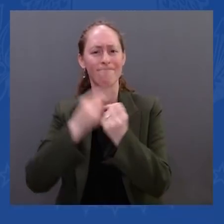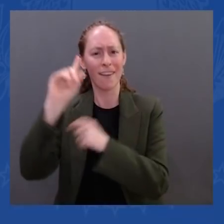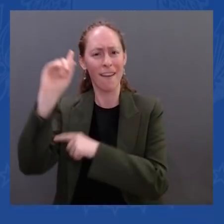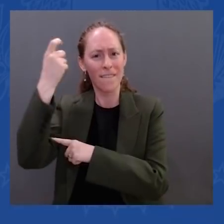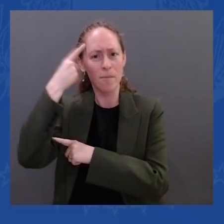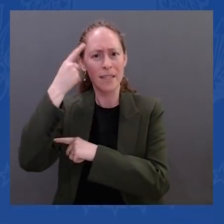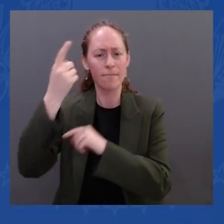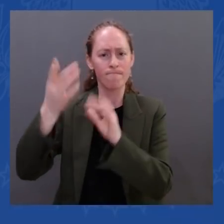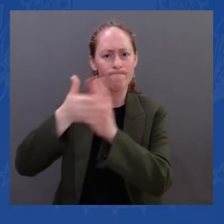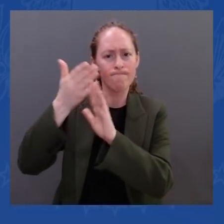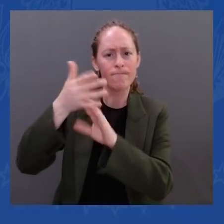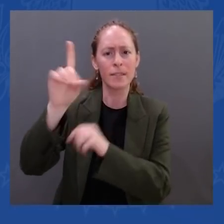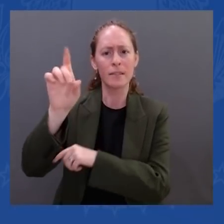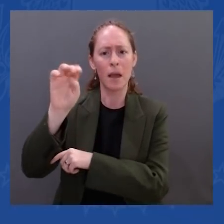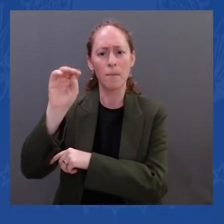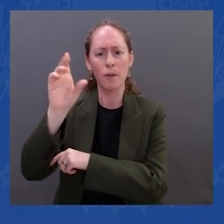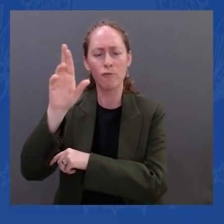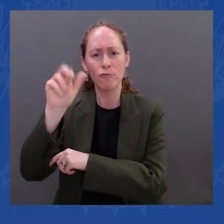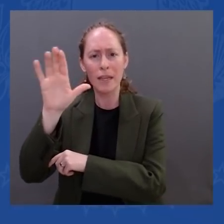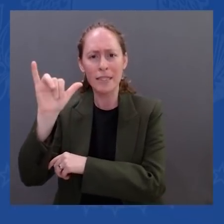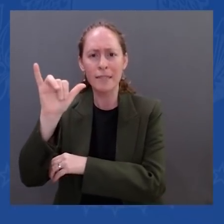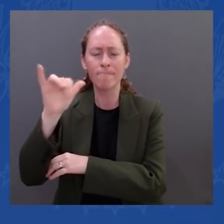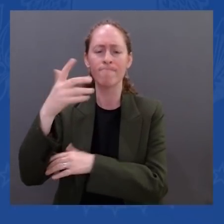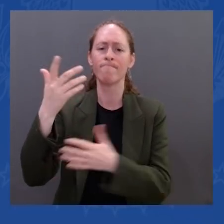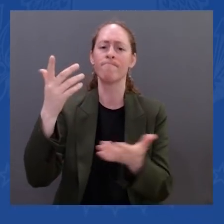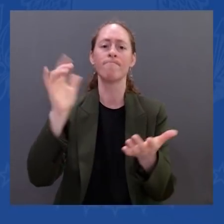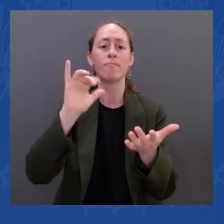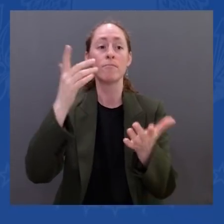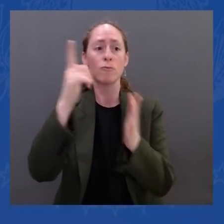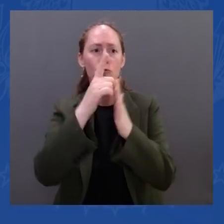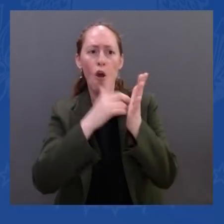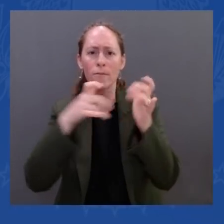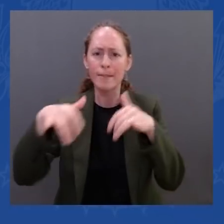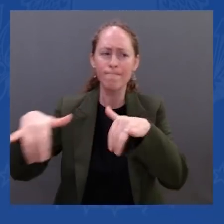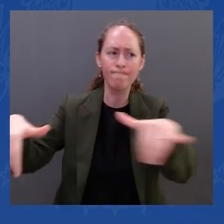It goes without saying that Japan-U.S. alliance